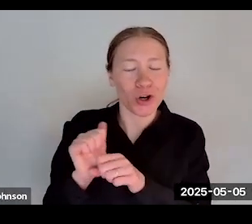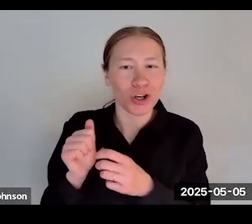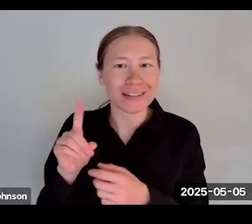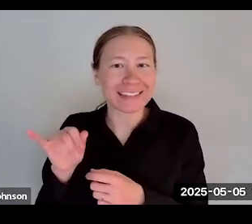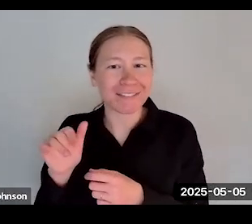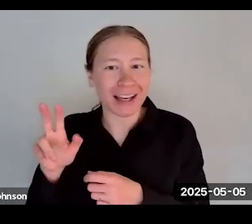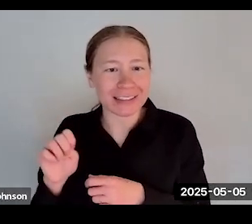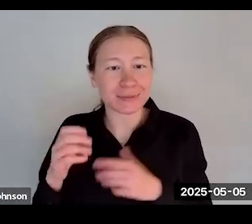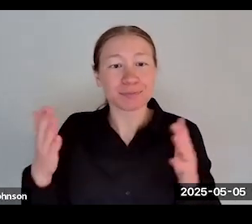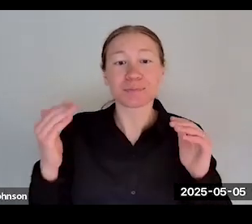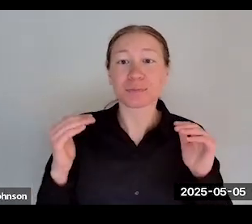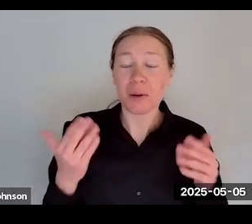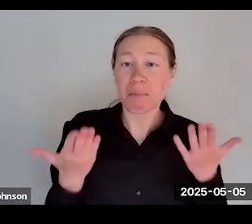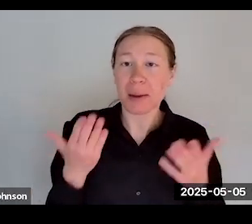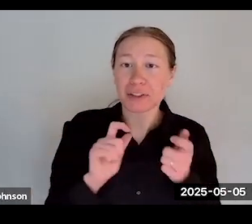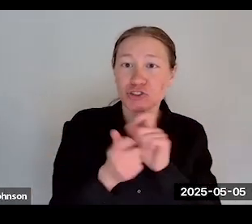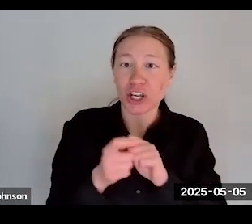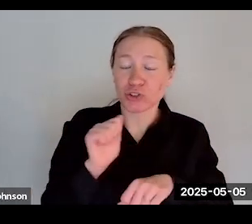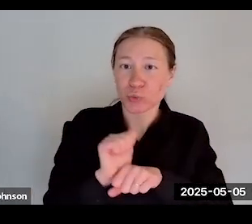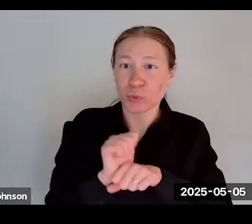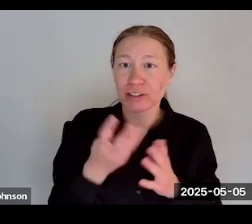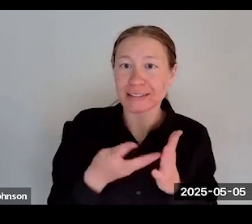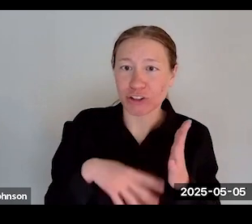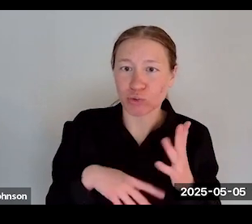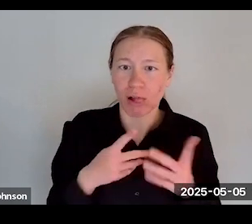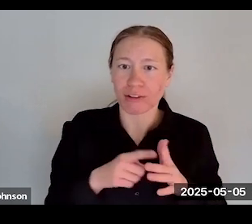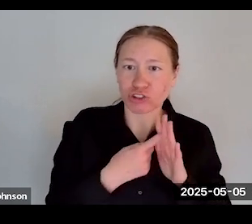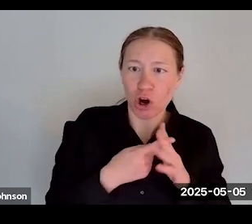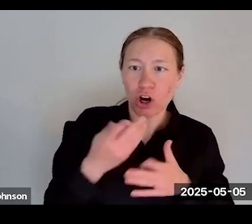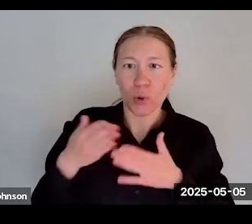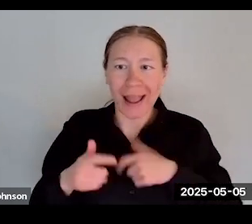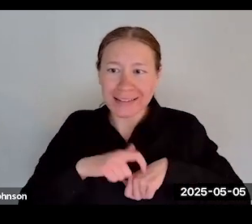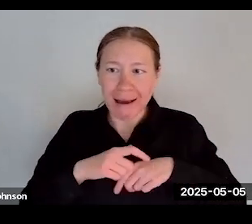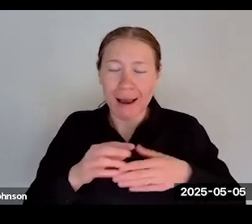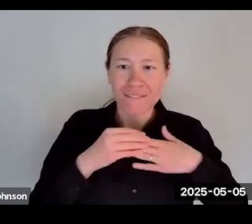with a flexible start or end time, different break schedules or use of a hybrid work schedule.